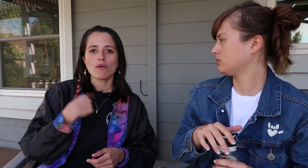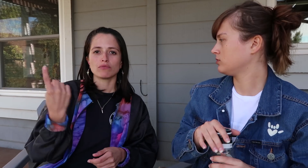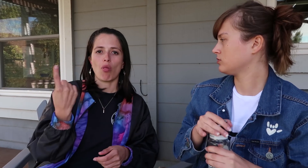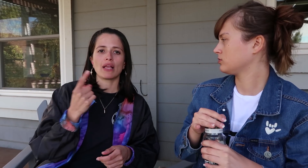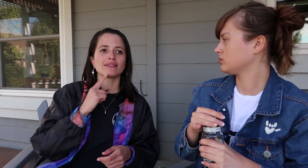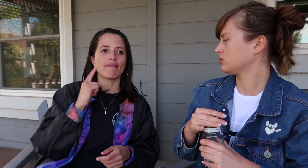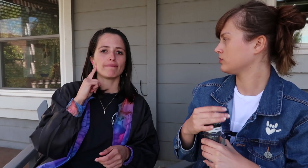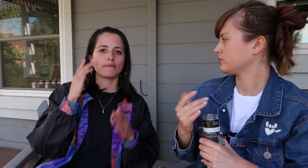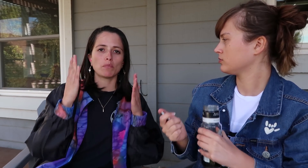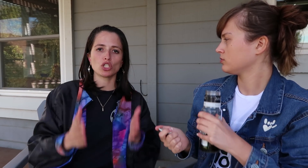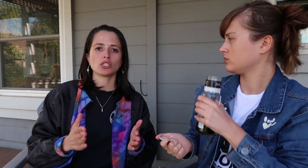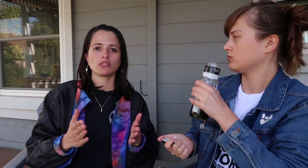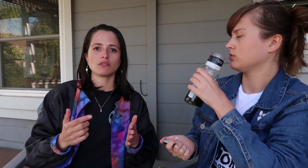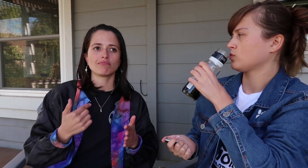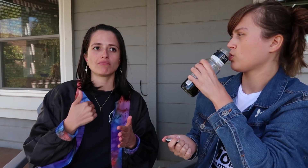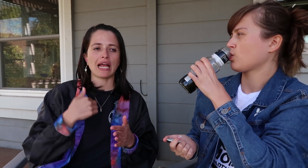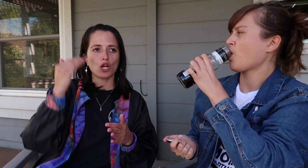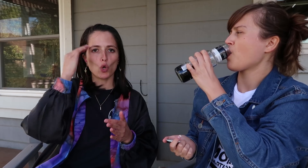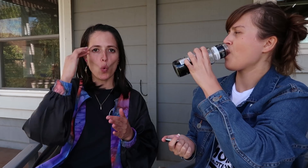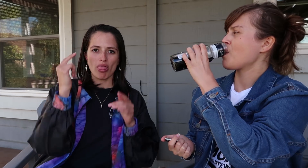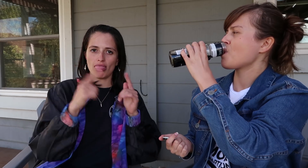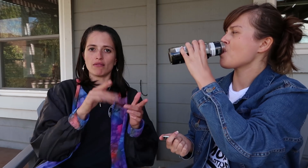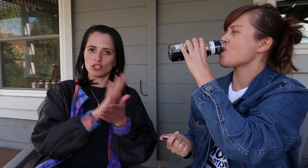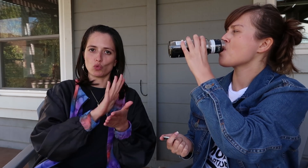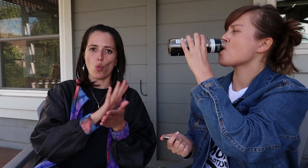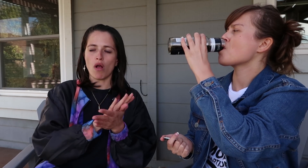I was the only deaf person I knew there.